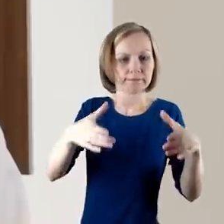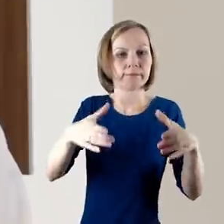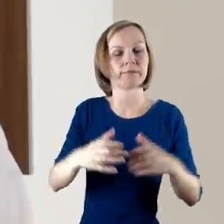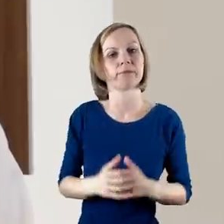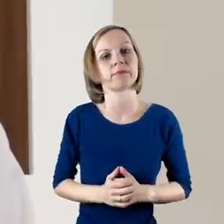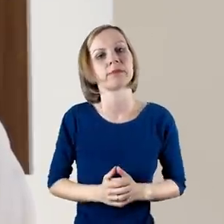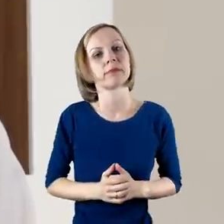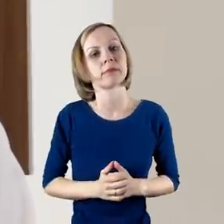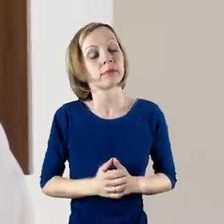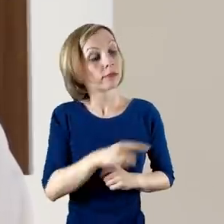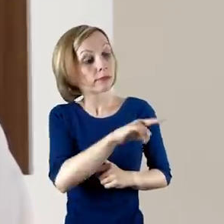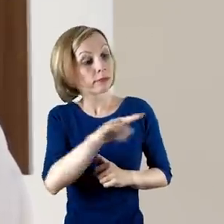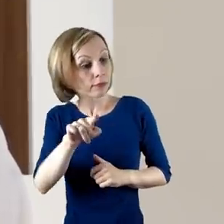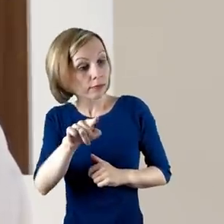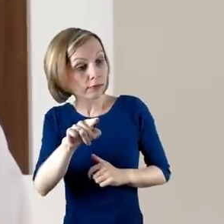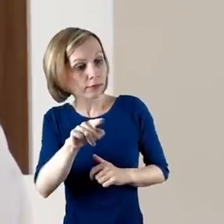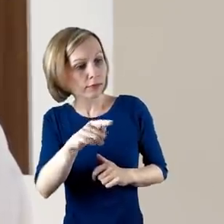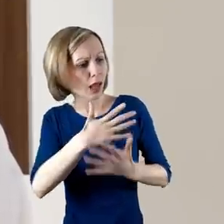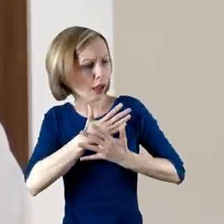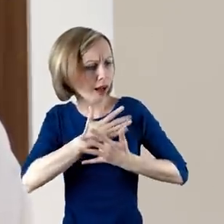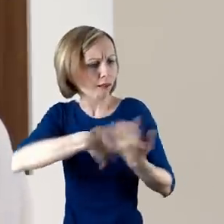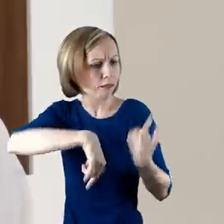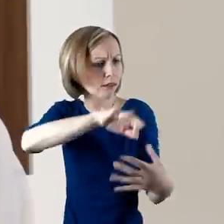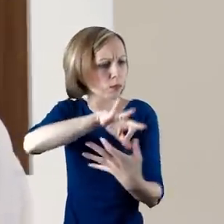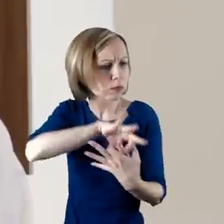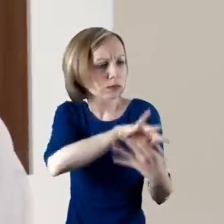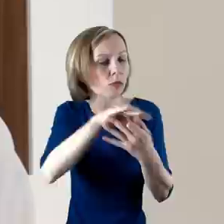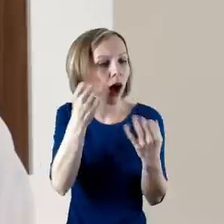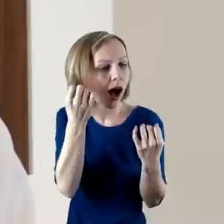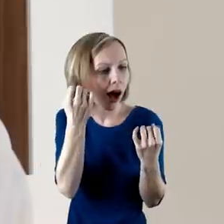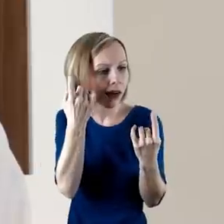You must understand this my beloved, let everyone be quick